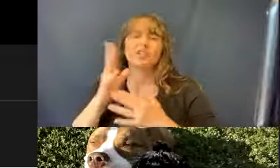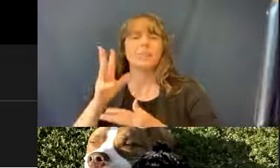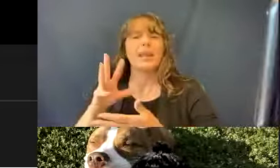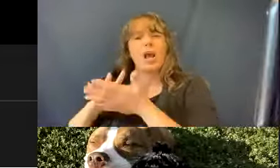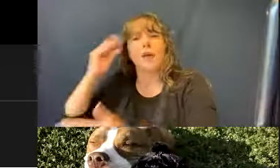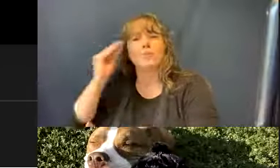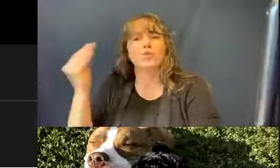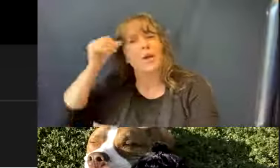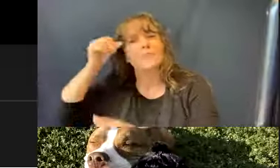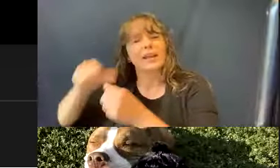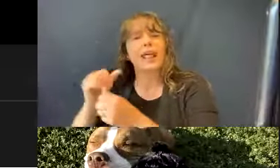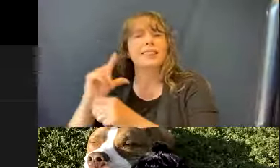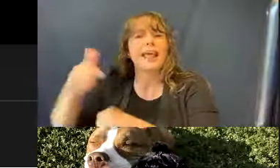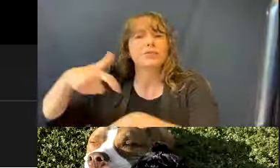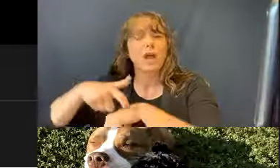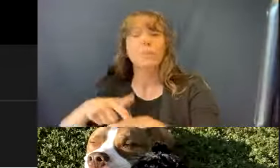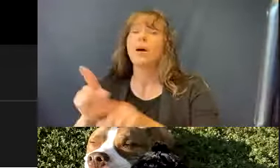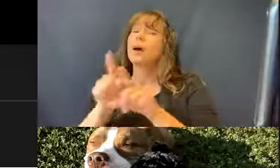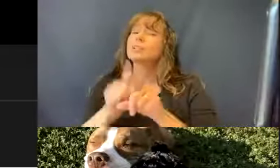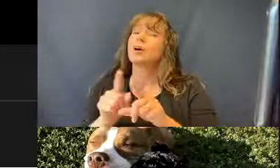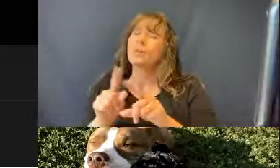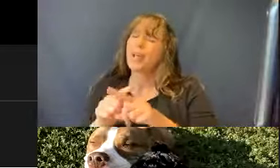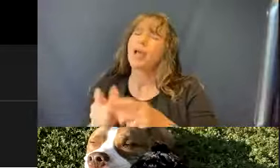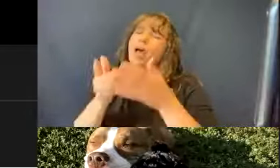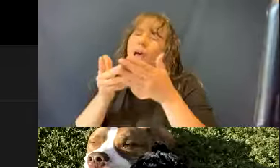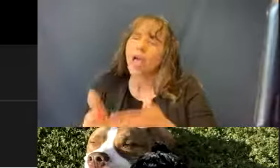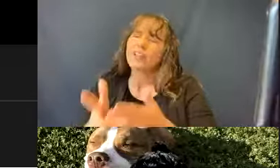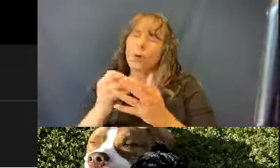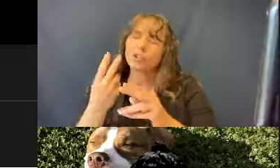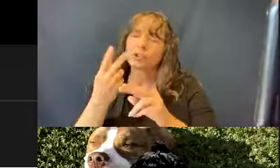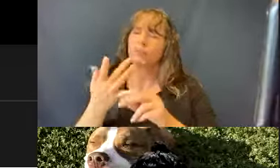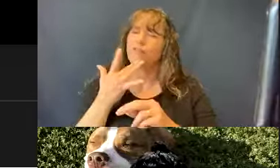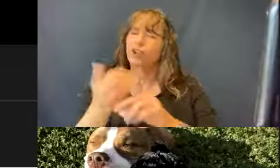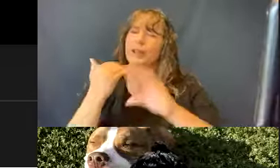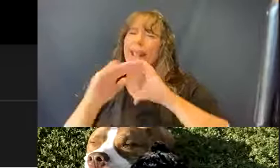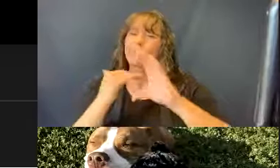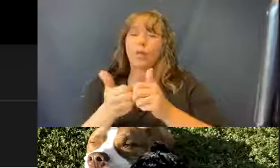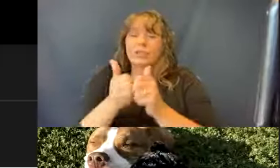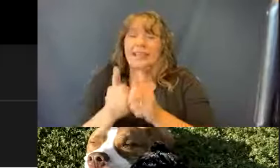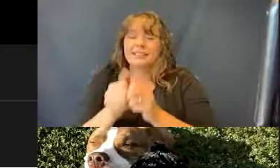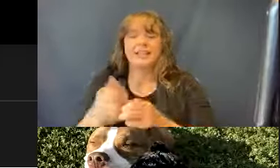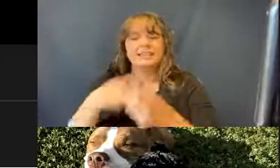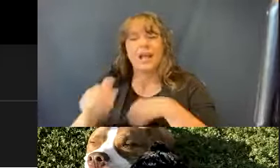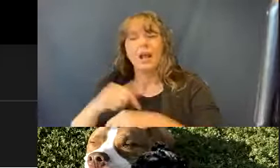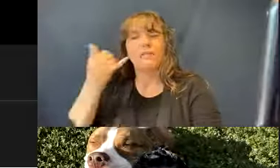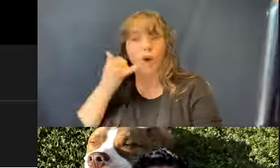They also may more heavily want to use email or texting, obviously, than the phone. Those